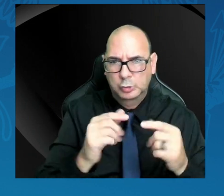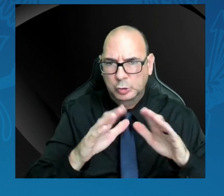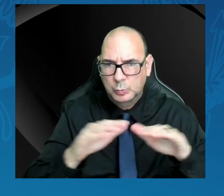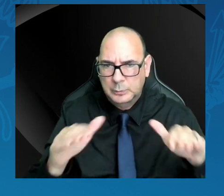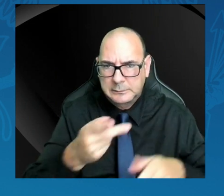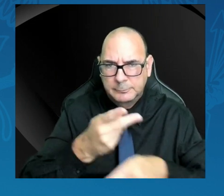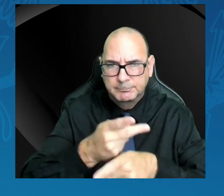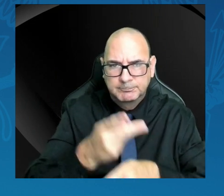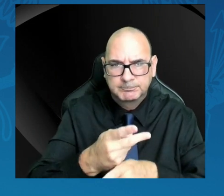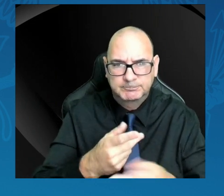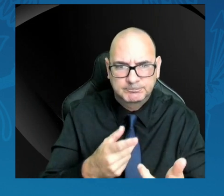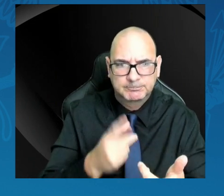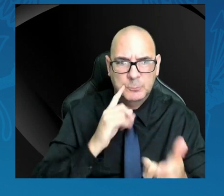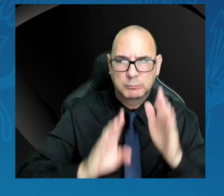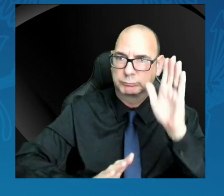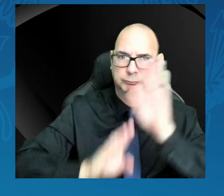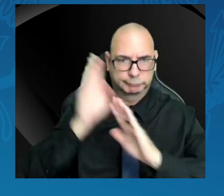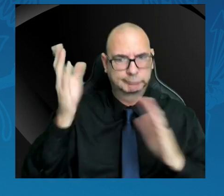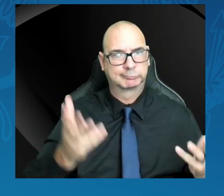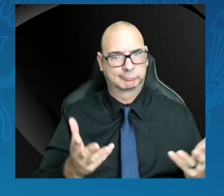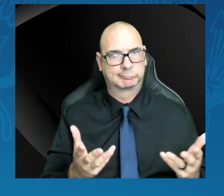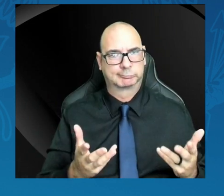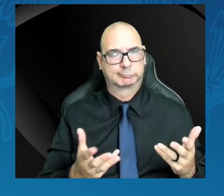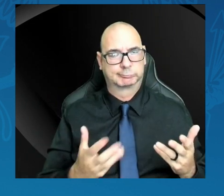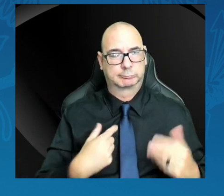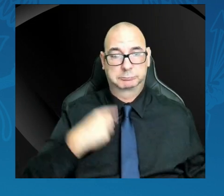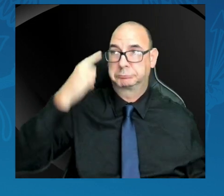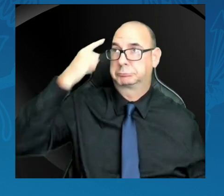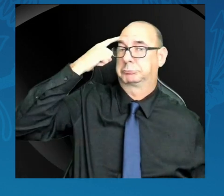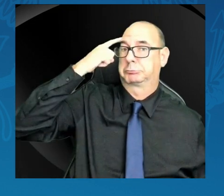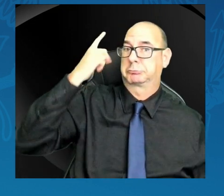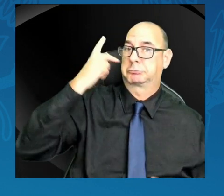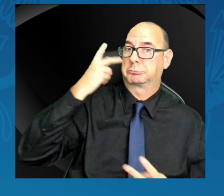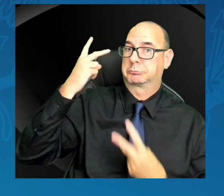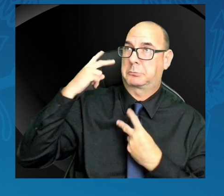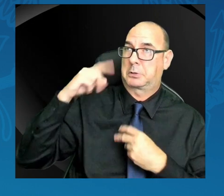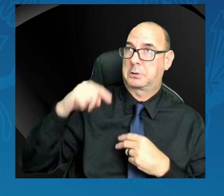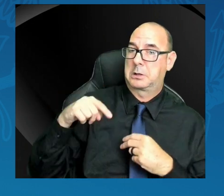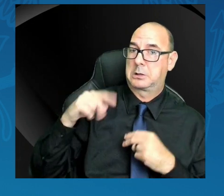And so I think about this subject of our yellow school busses in that regard,